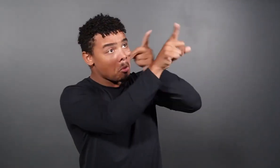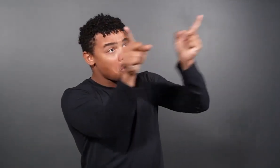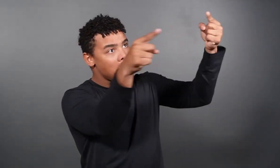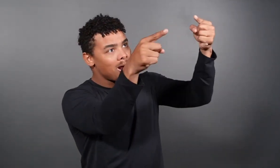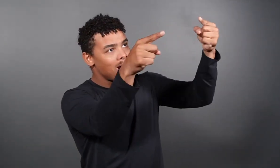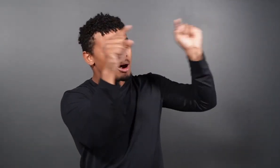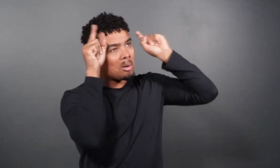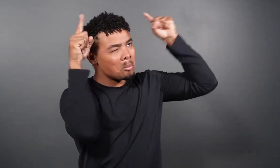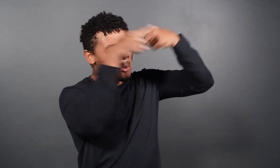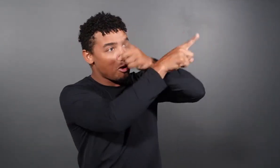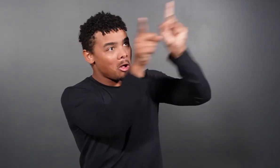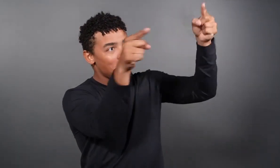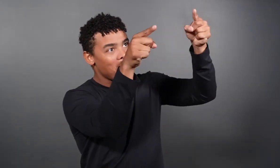the electricity